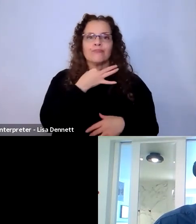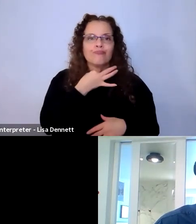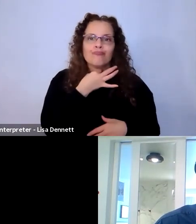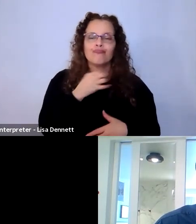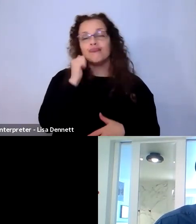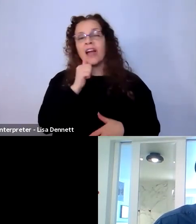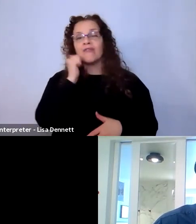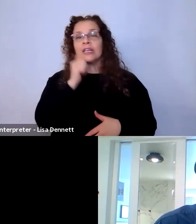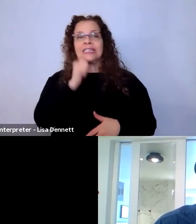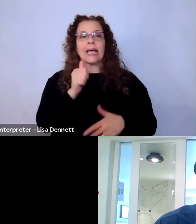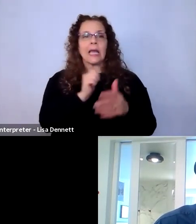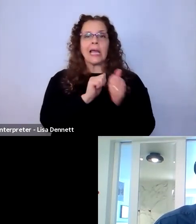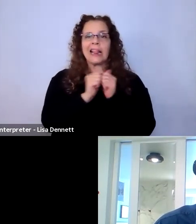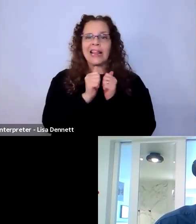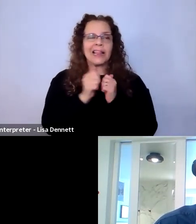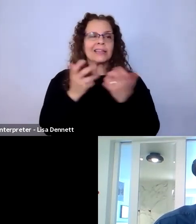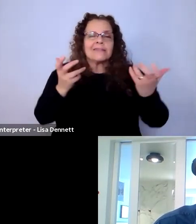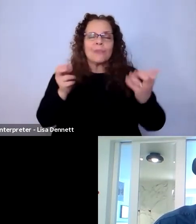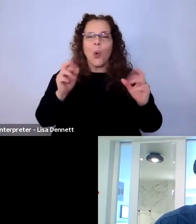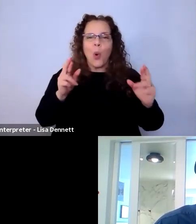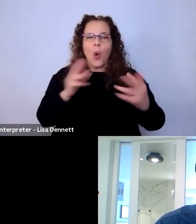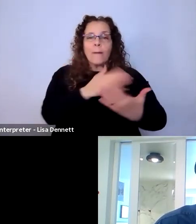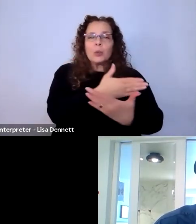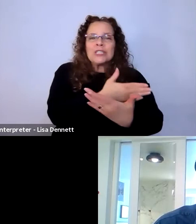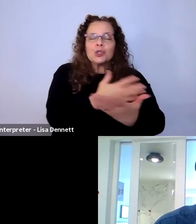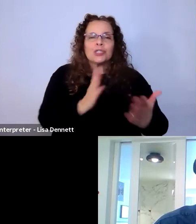athlete or or musician or artist.